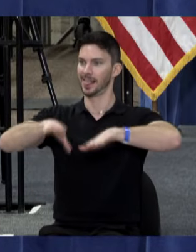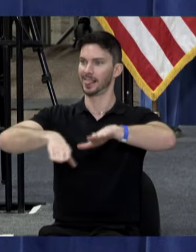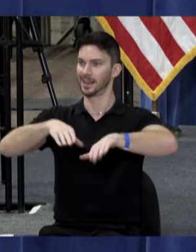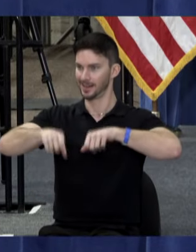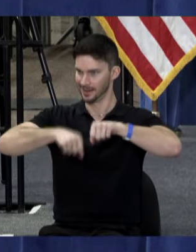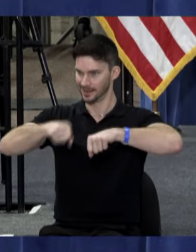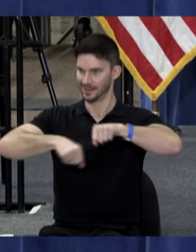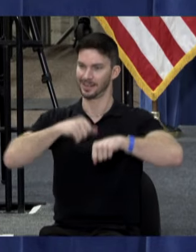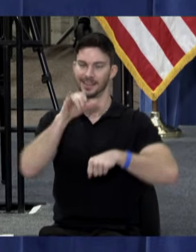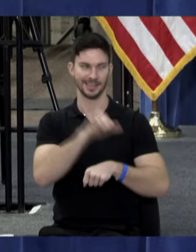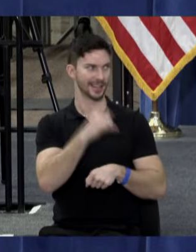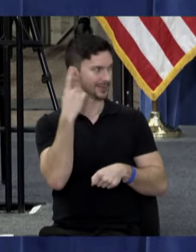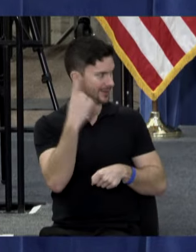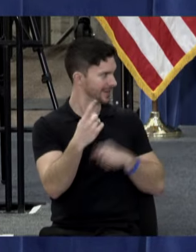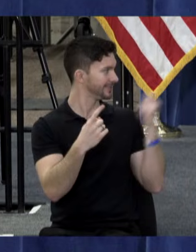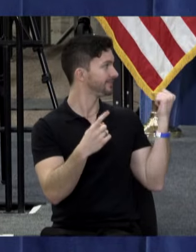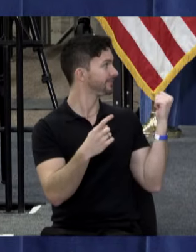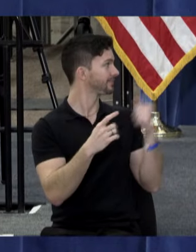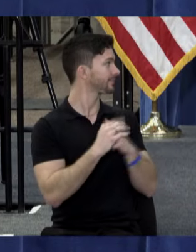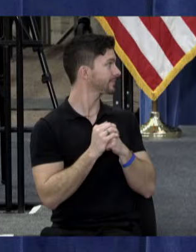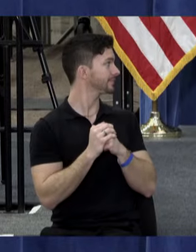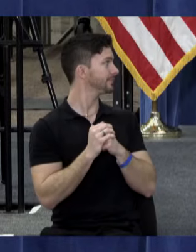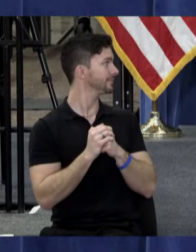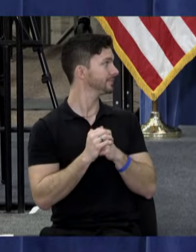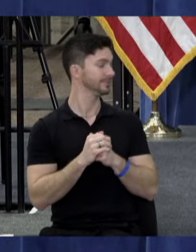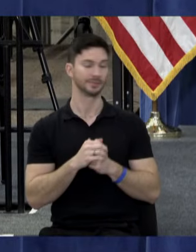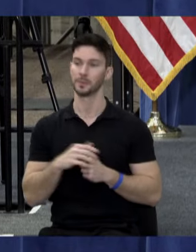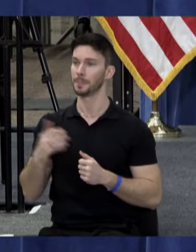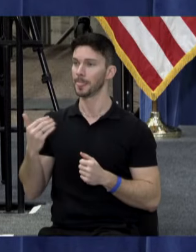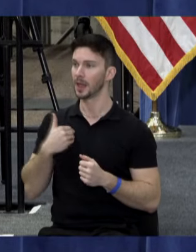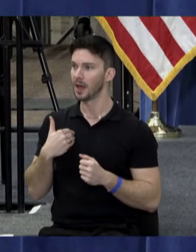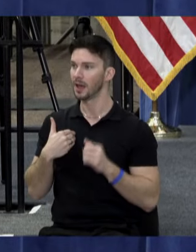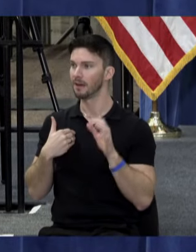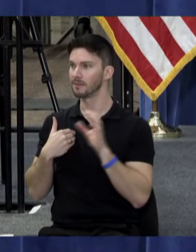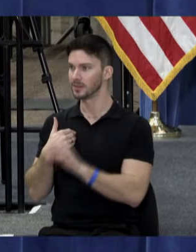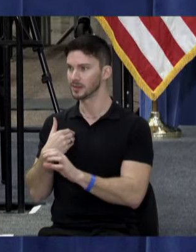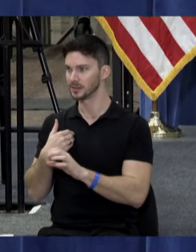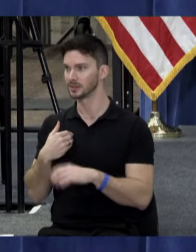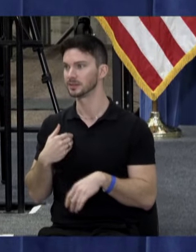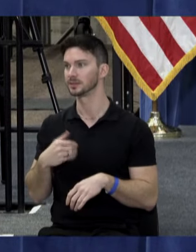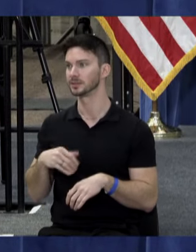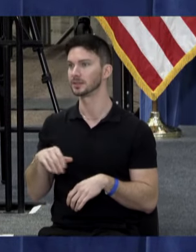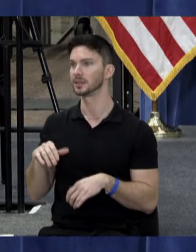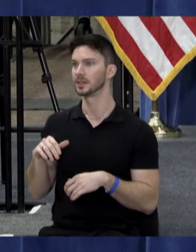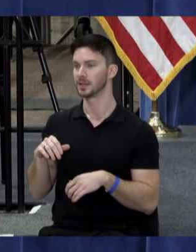there at the Olympic Training Center, because it's part of that. We have hand cycling, I swam, and